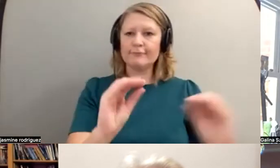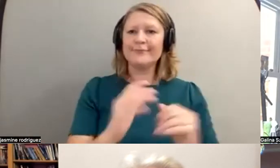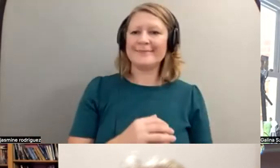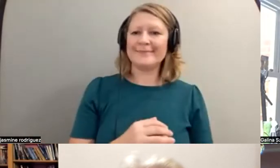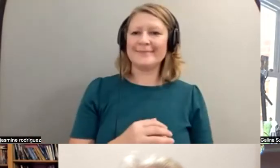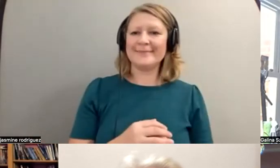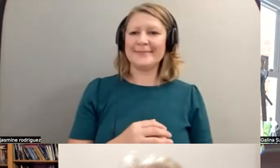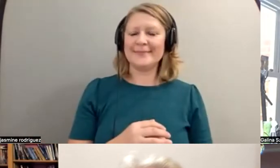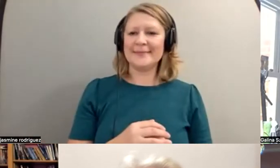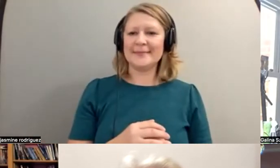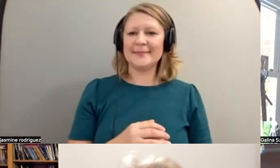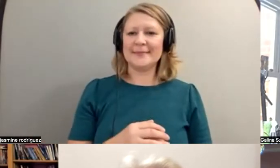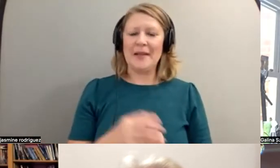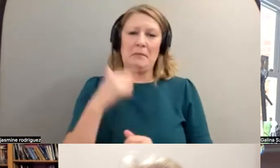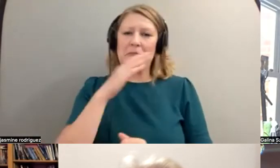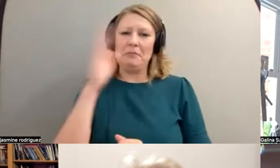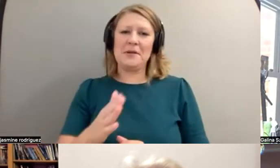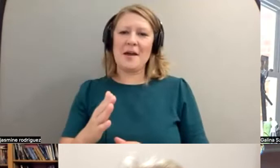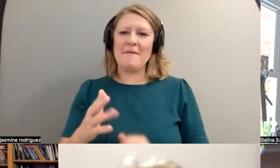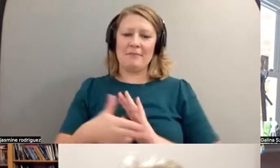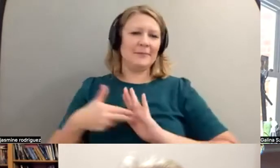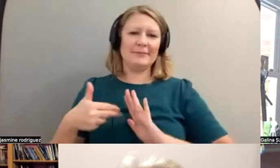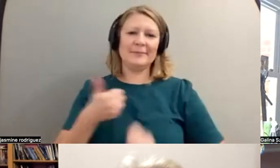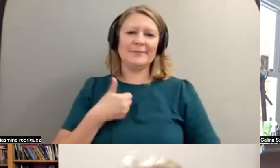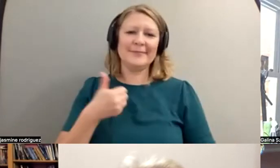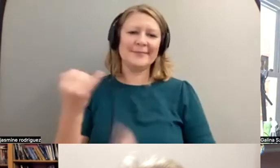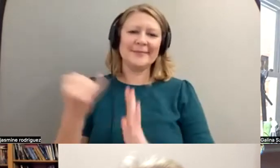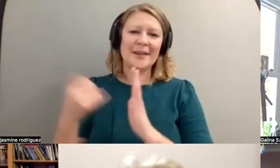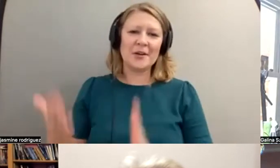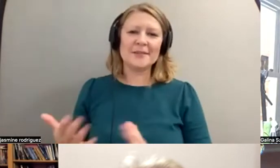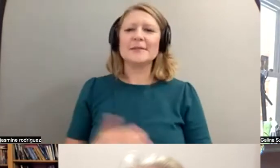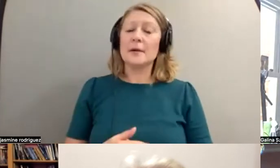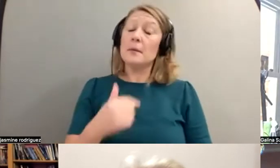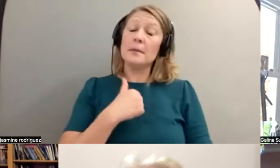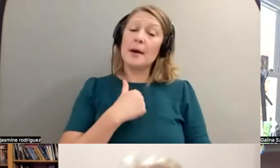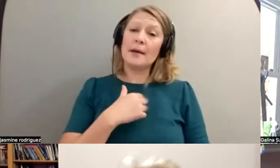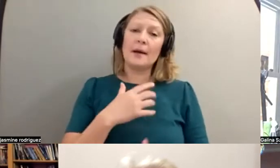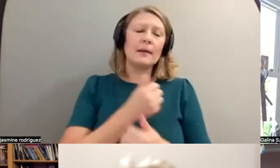I never took pencil in my hand, but I loved nature, I loved the,